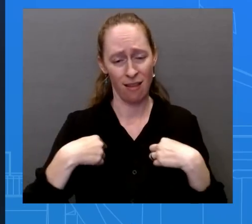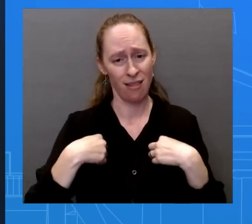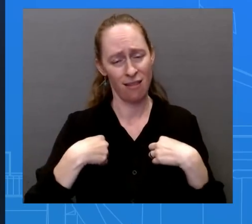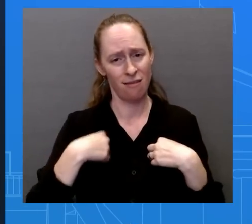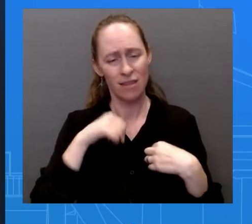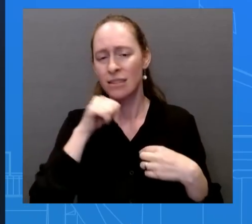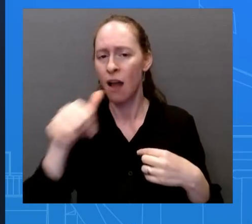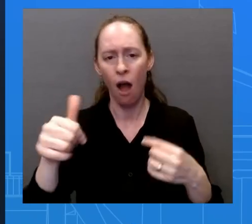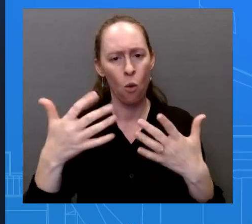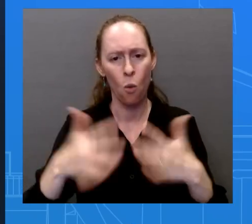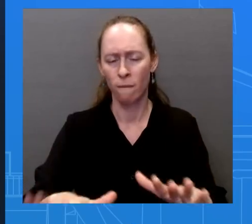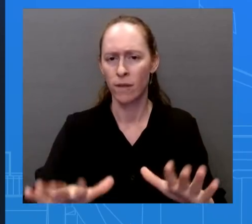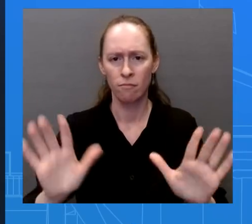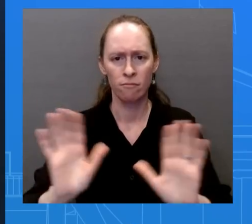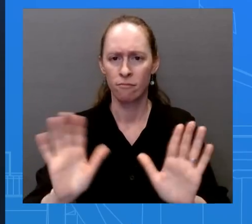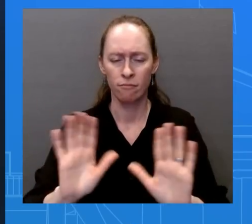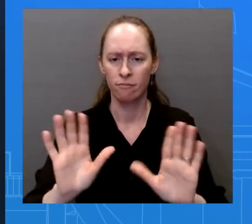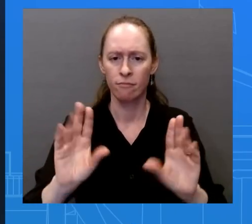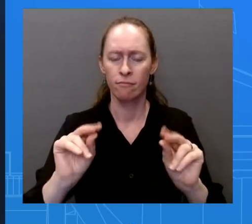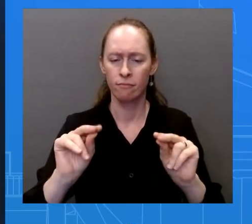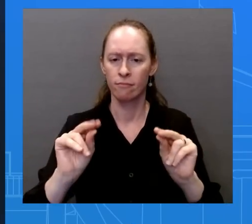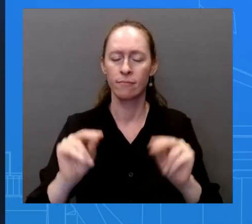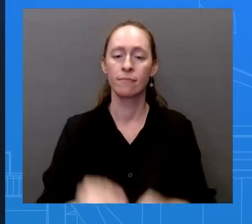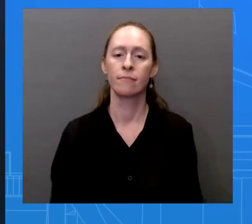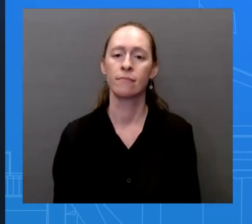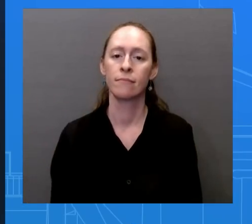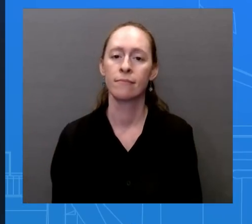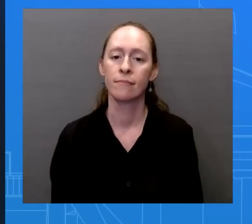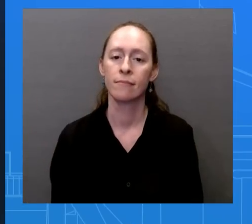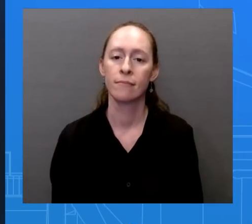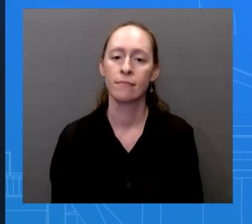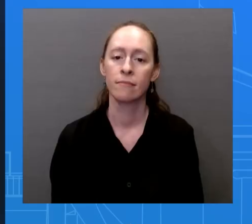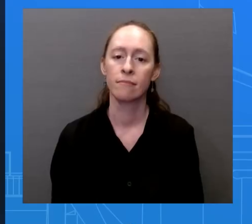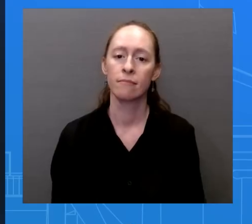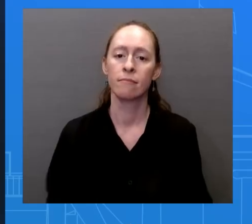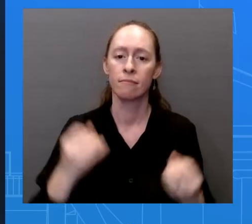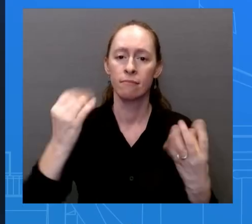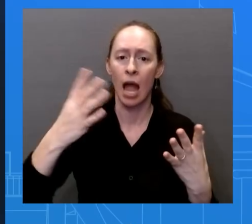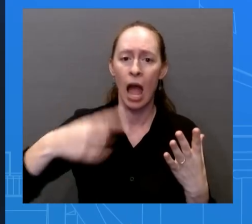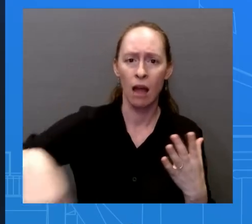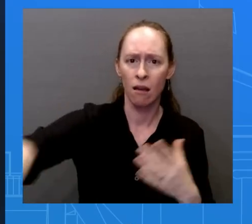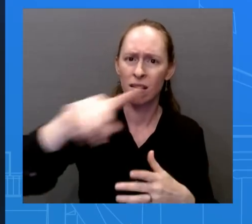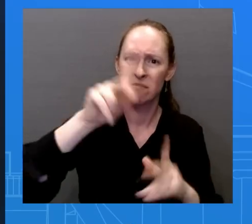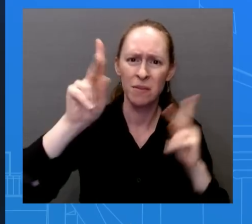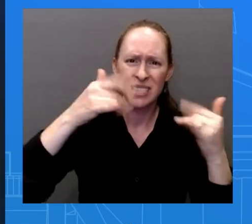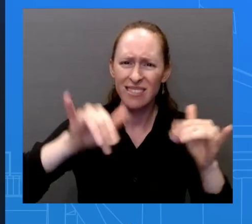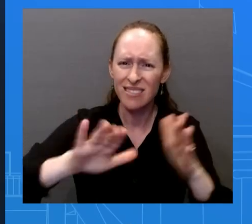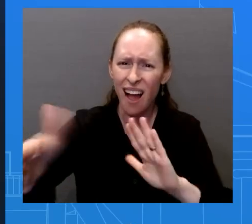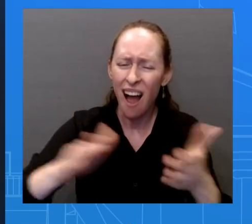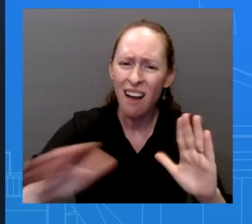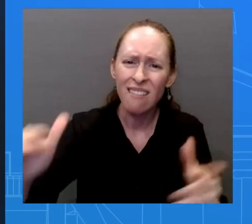We think it's really important to protect Americans. And I know that for the work we are doing on protecting Americans against COVID,